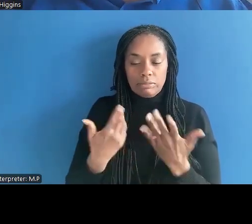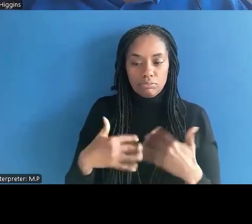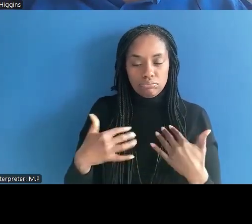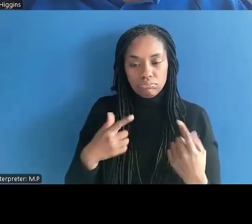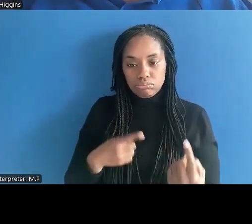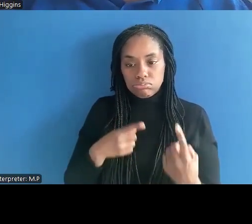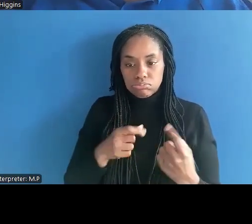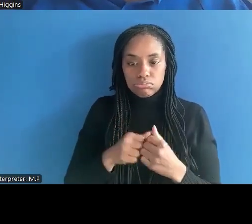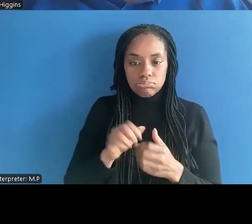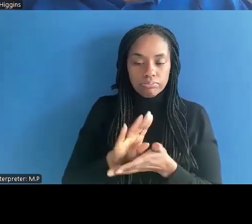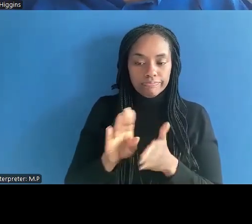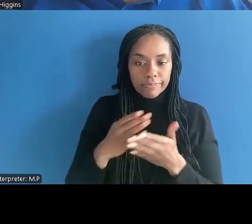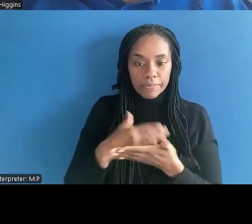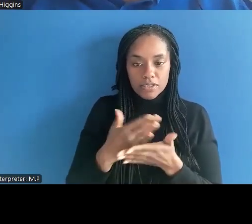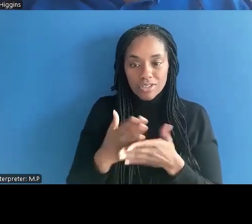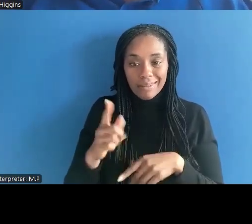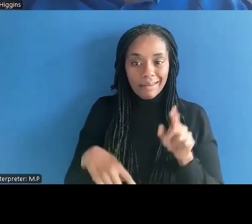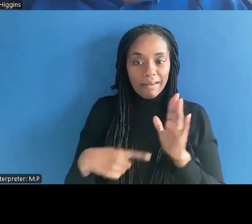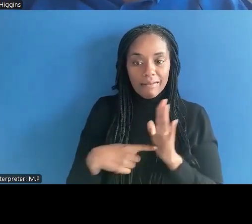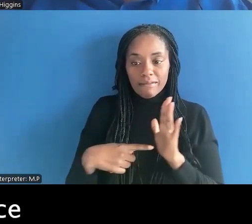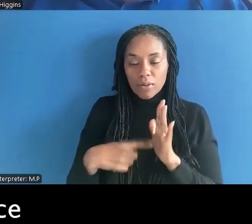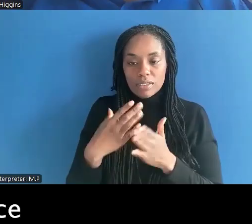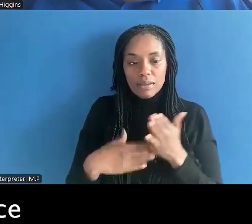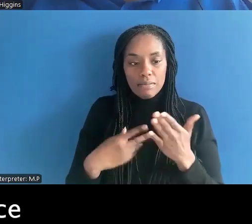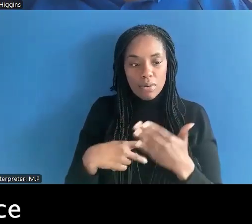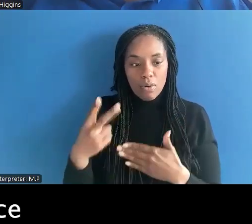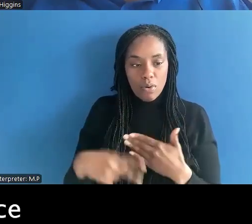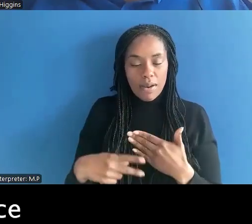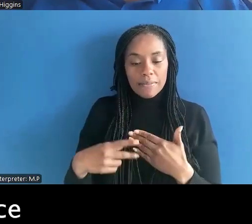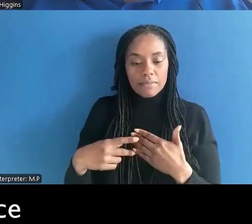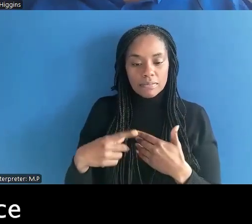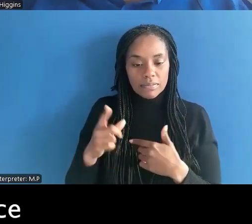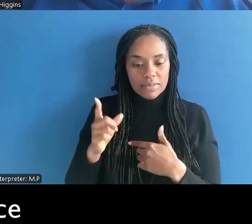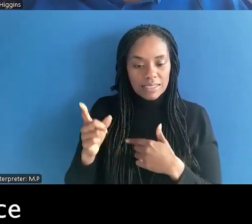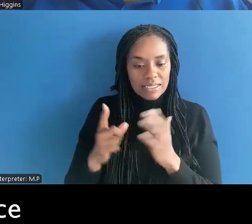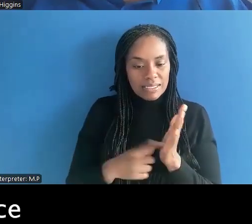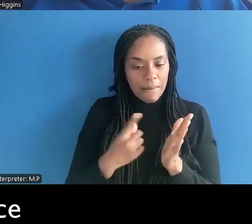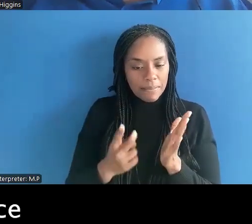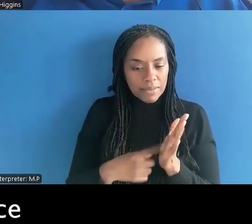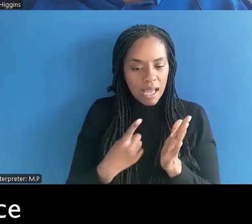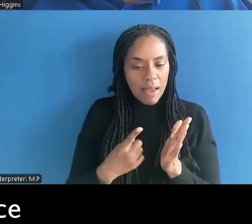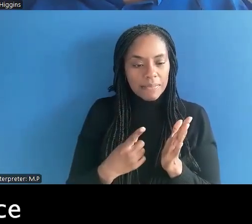with the budget and not being able to afford programs, this is, sometimes a service that they consider dropping.